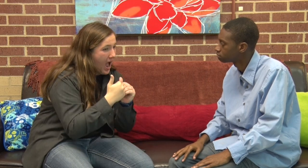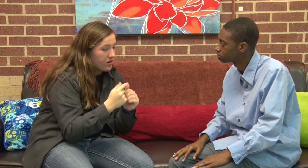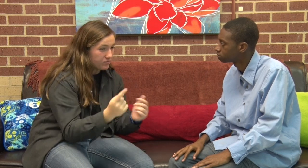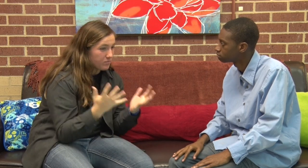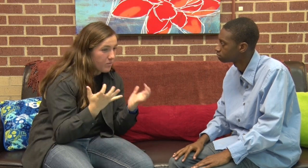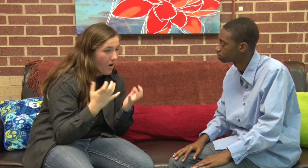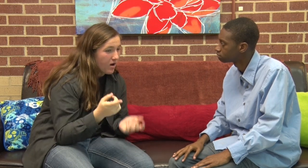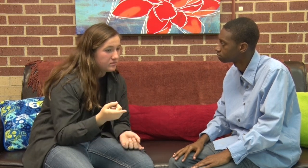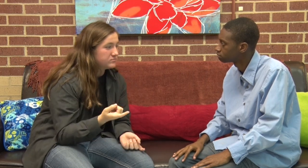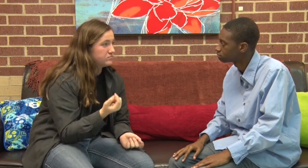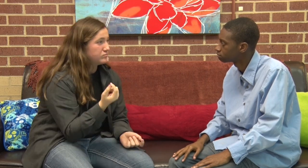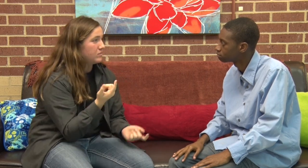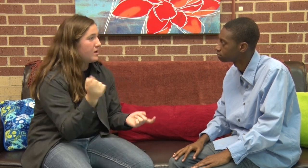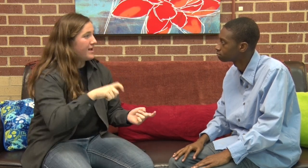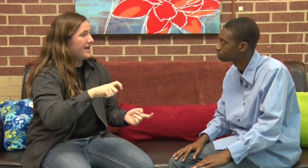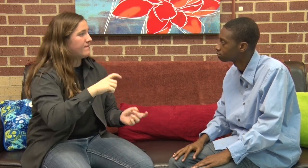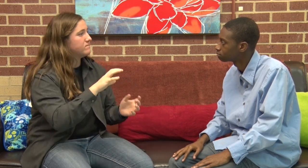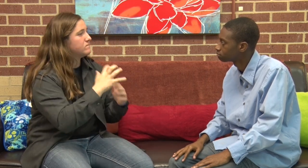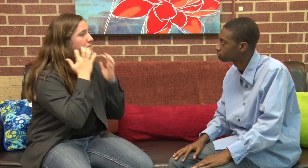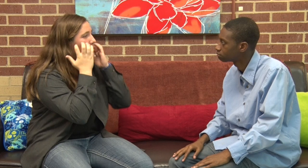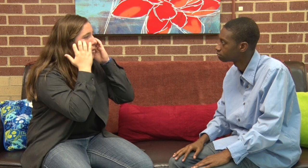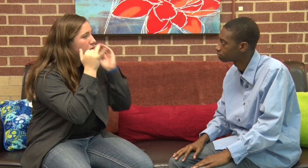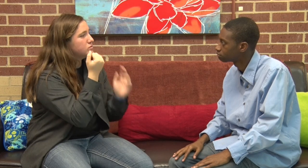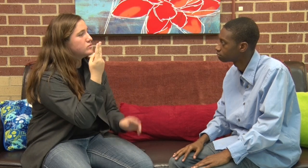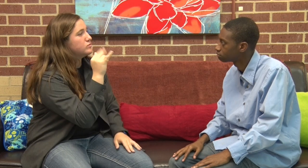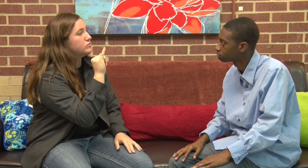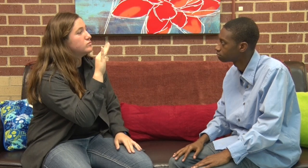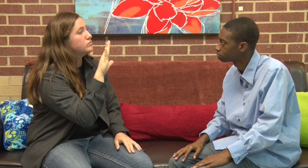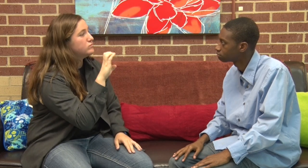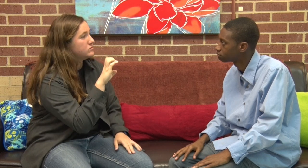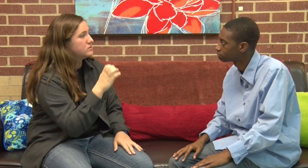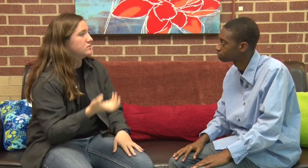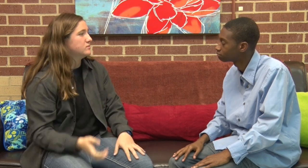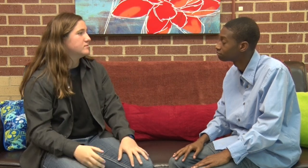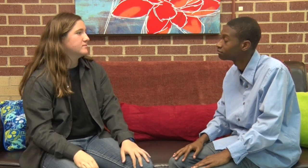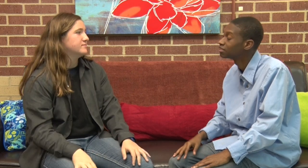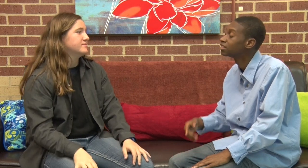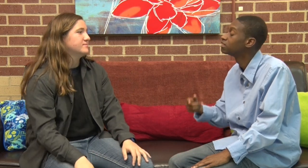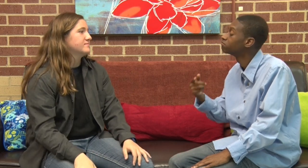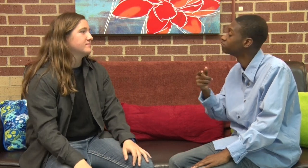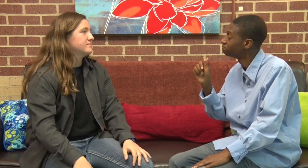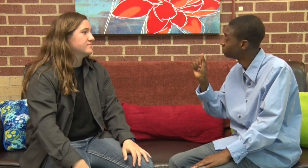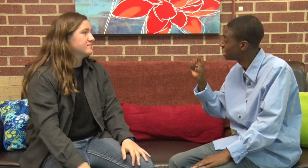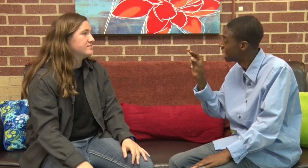that she knew a way for somebody to get freckles and asked if he wantedt to know how? And she said, "You need freckle juice."